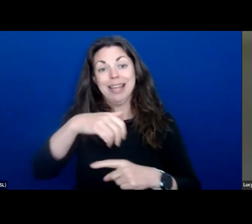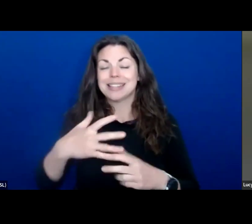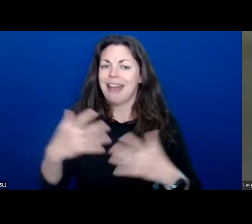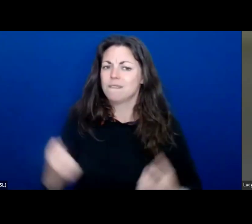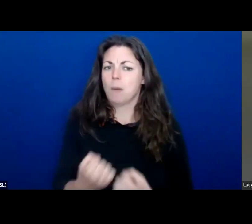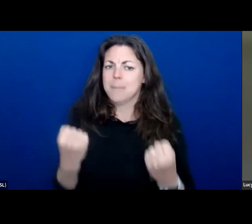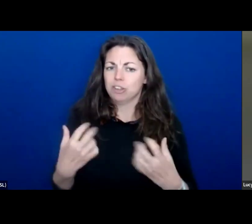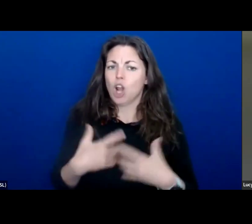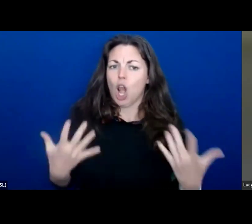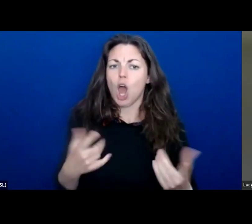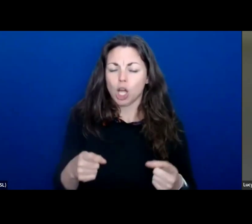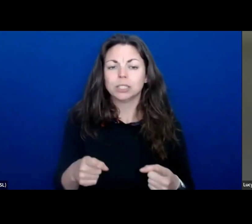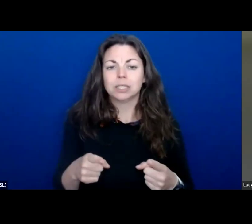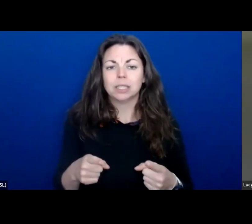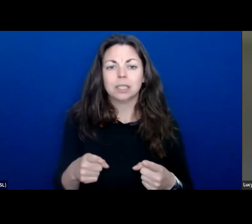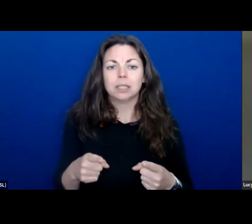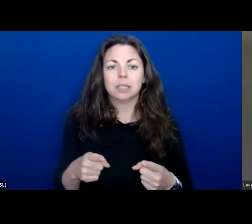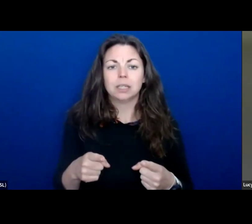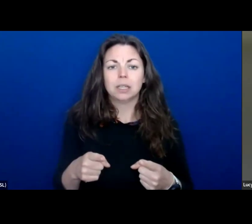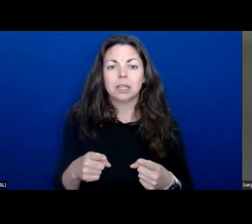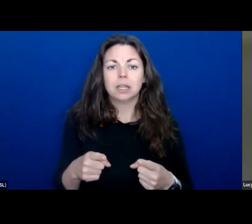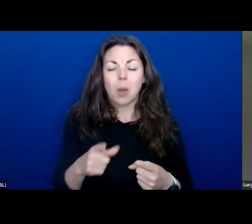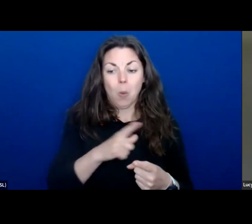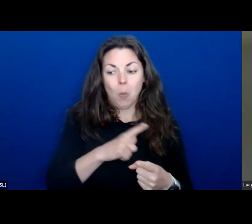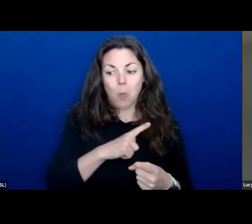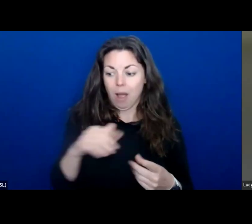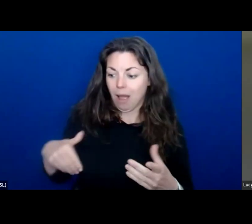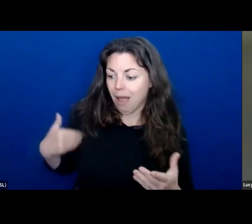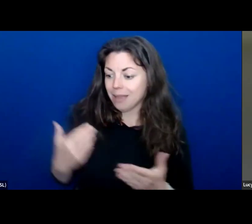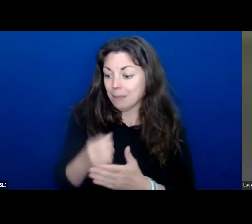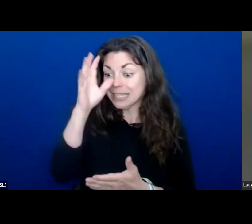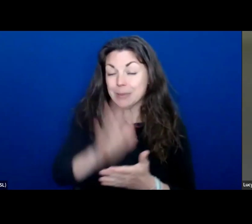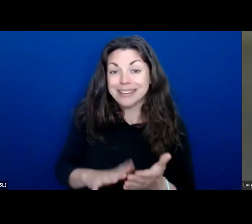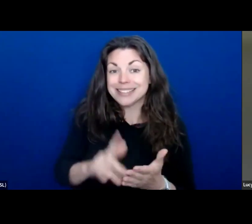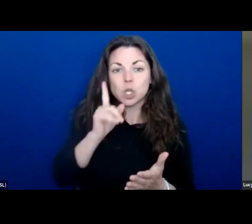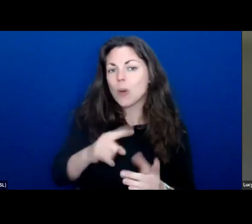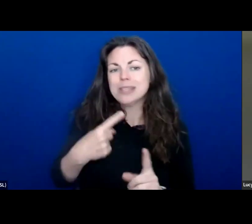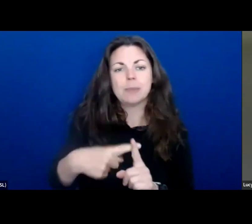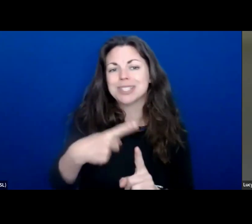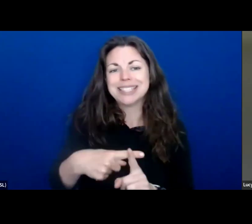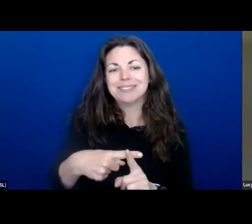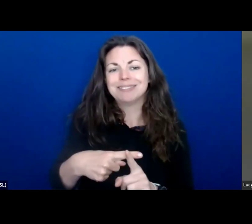I've not always had the most supportive experiences. But one of the things that as